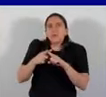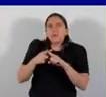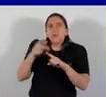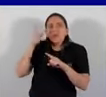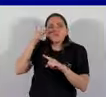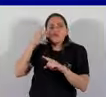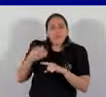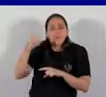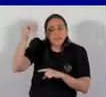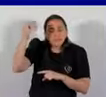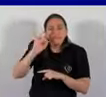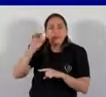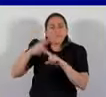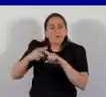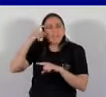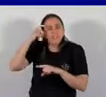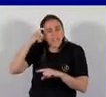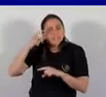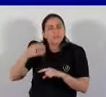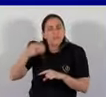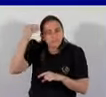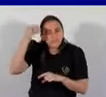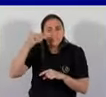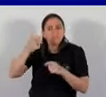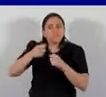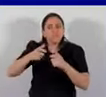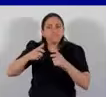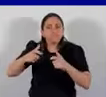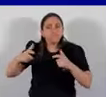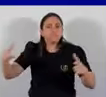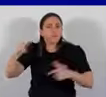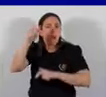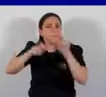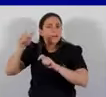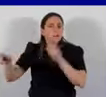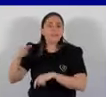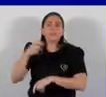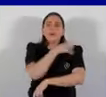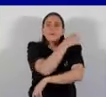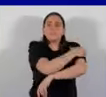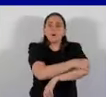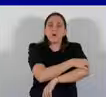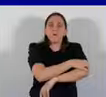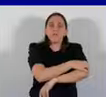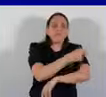This is wrong Or ten times the size of the population